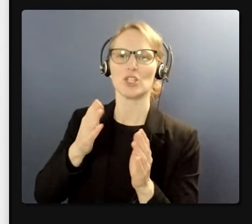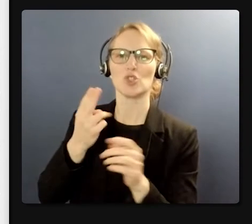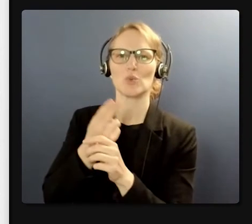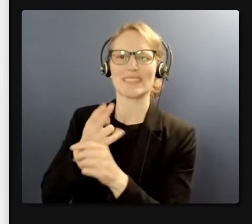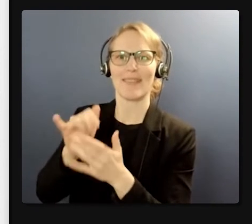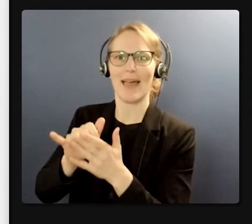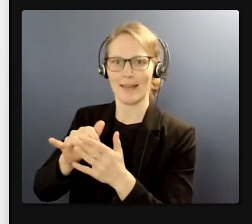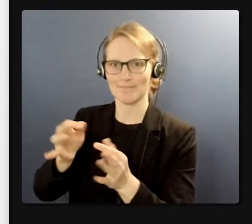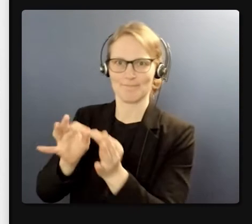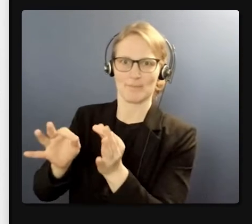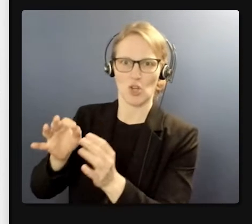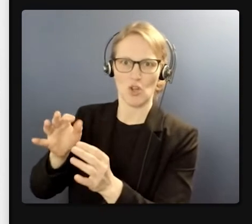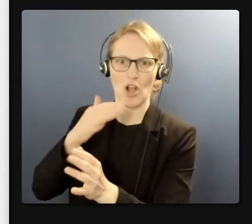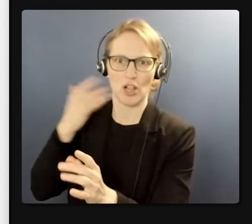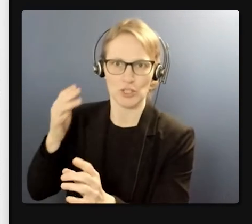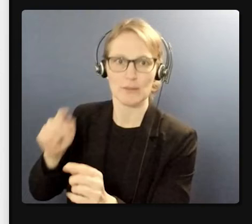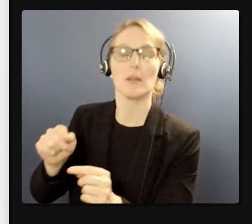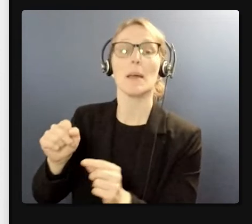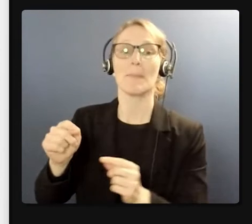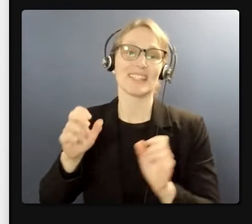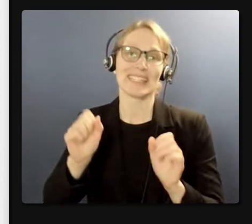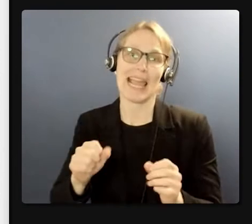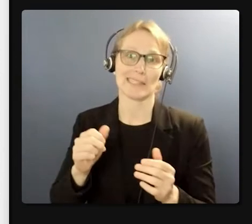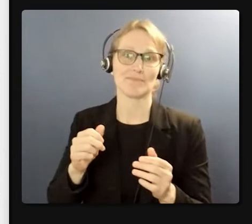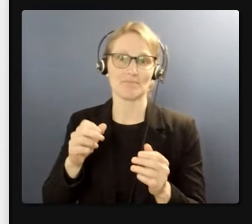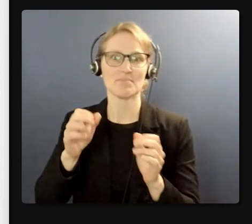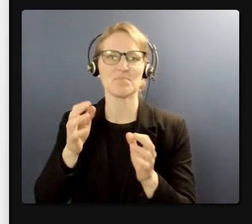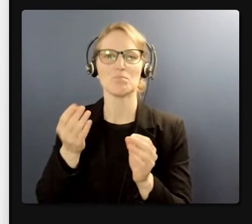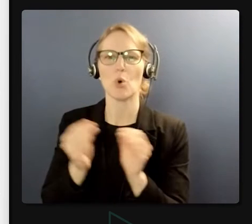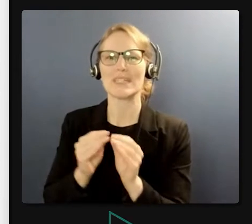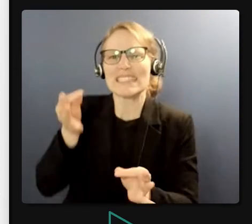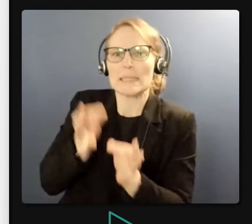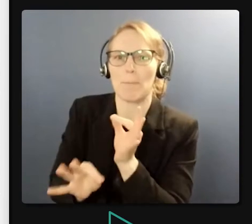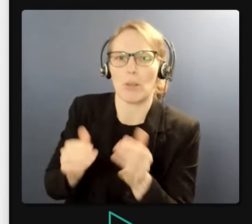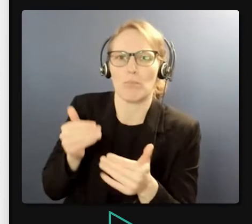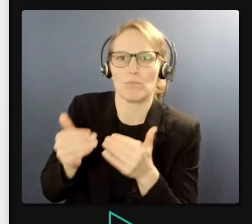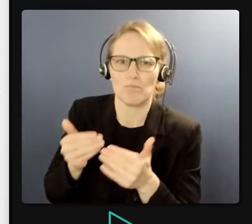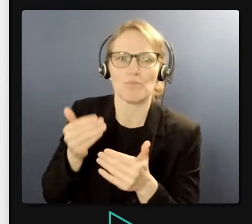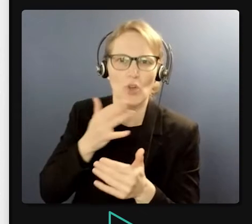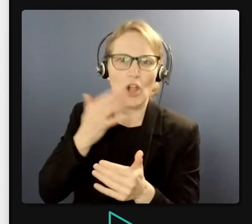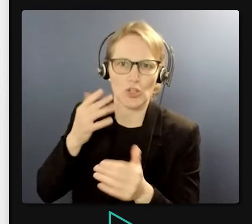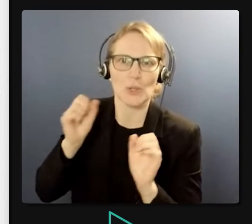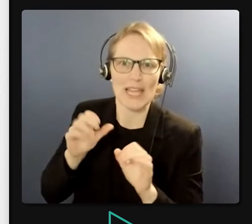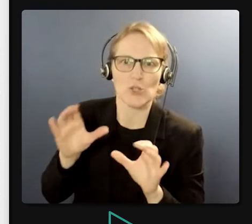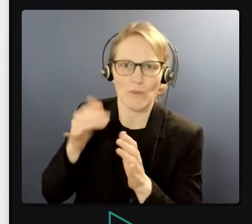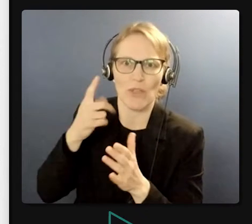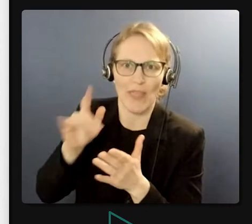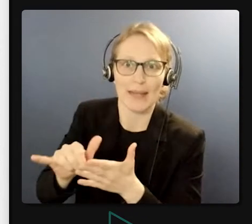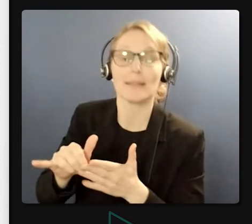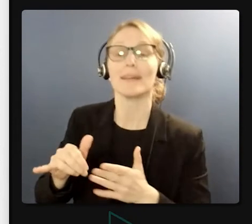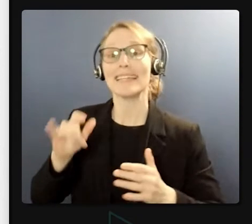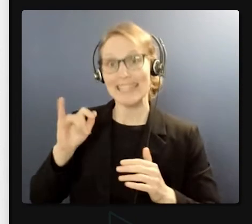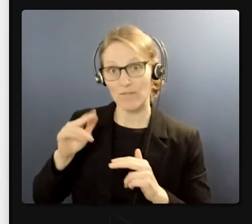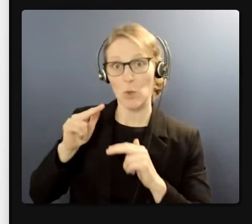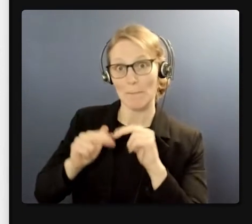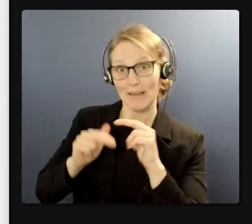But there is a simple shader that you can do with this. And that is if you are building the asset with this in mind.